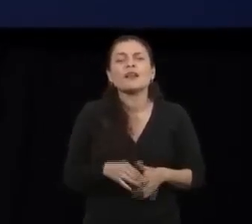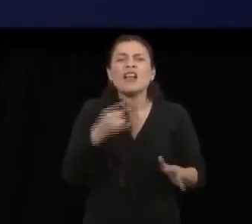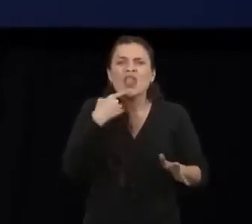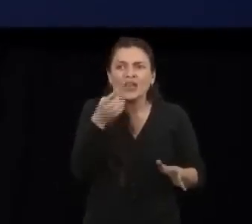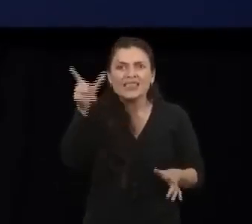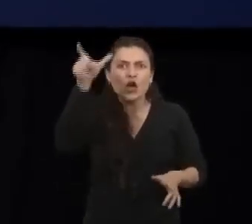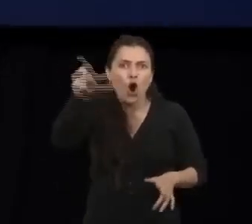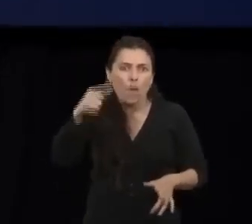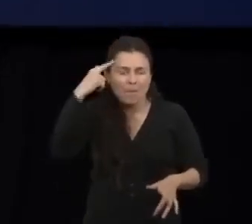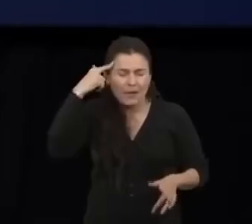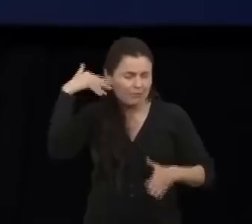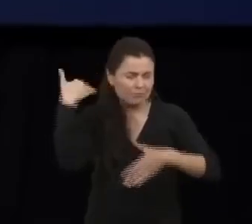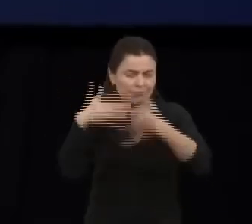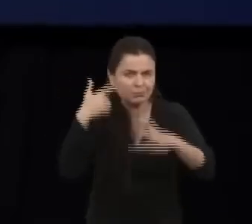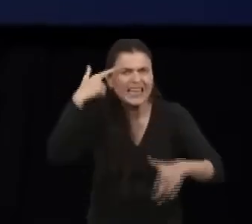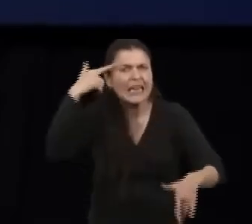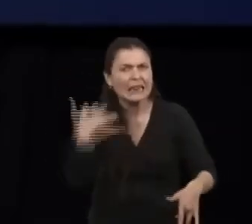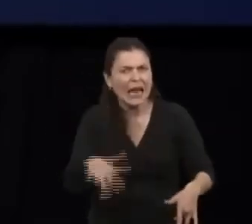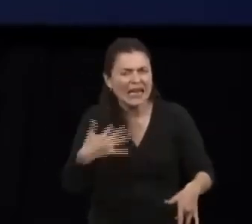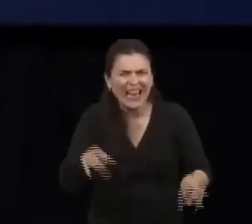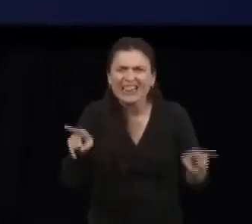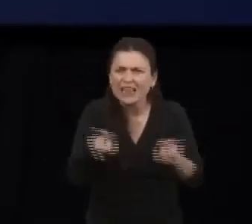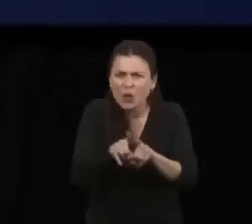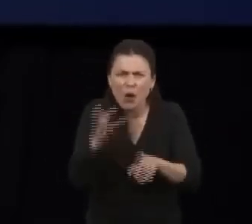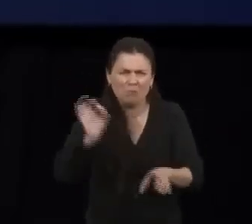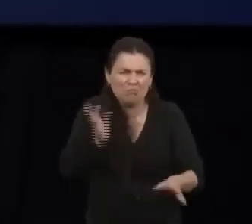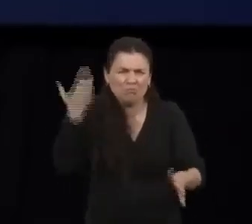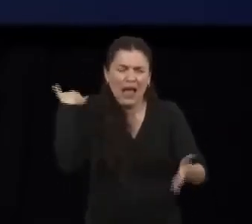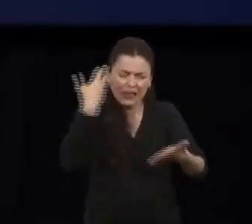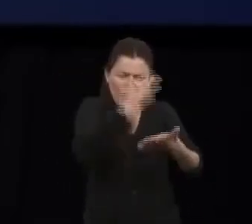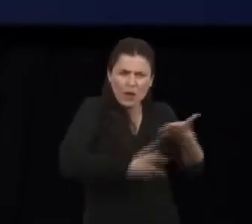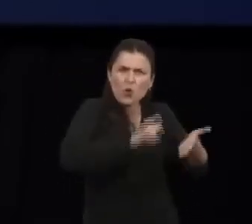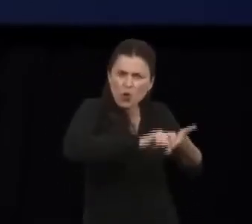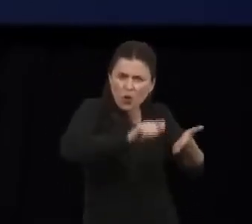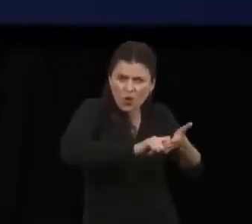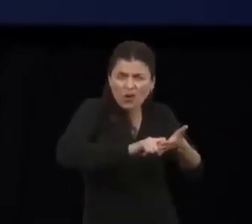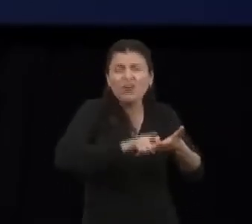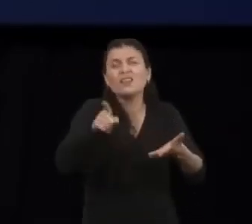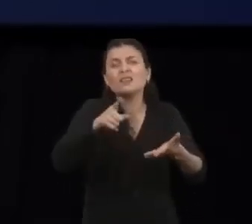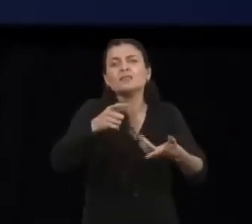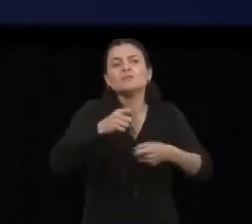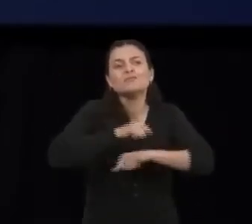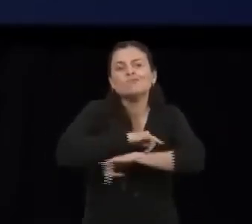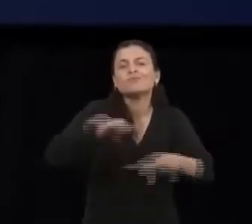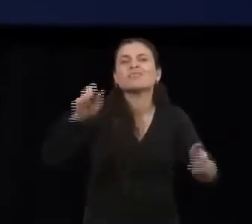and so revolutionary for the time that he had to publish in a third category journal